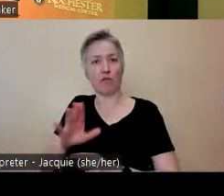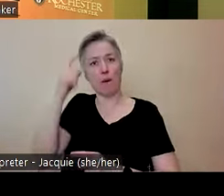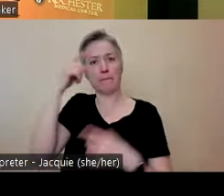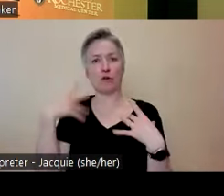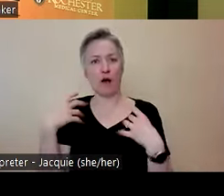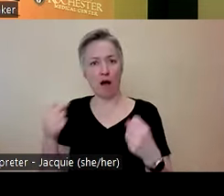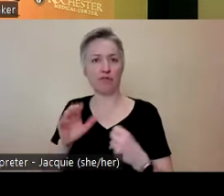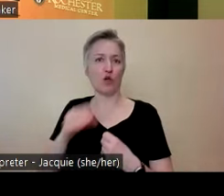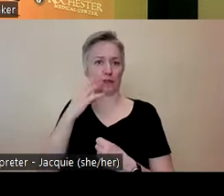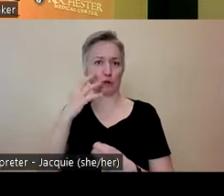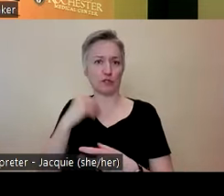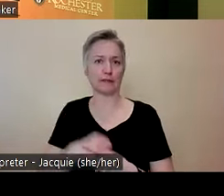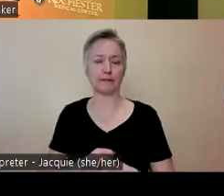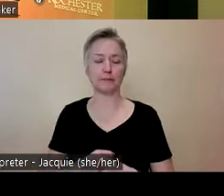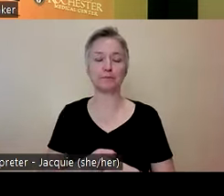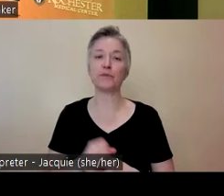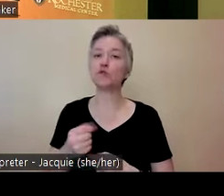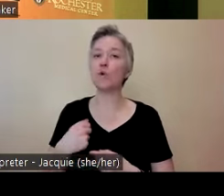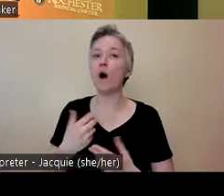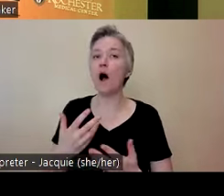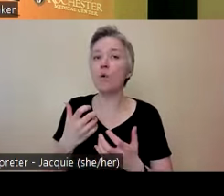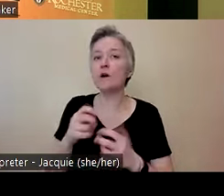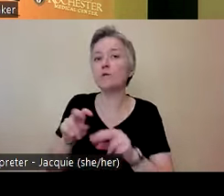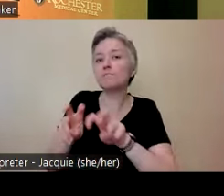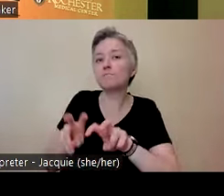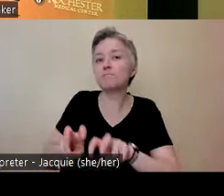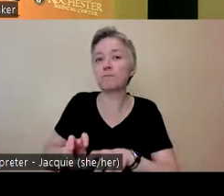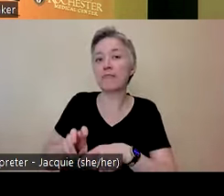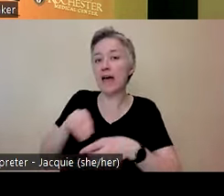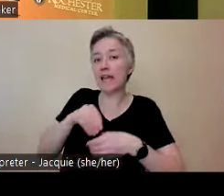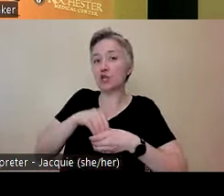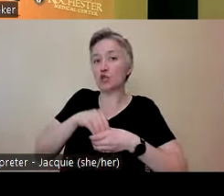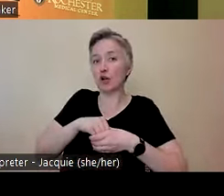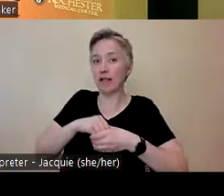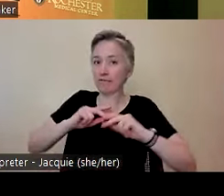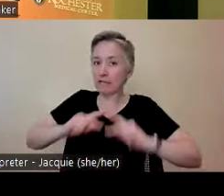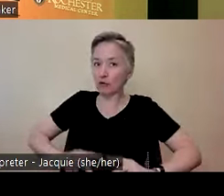and so I would look to see if those internal physiological experiences their self-report